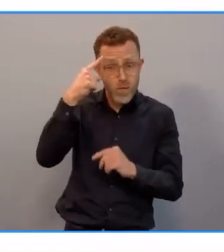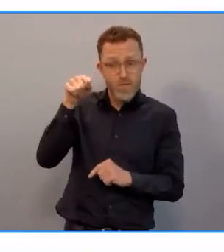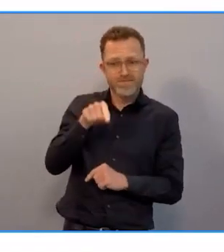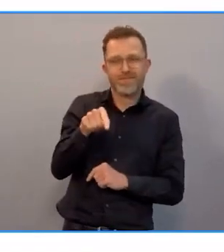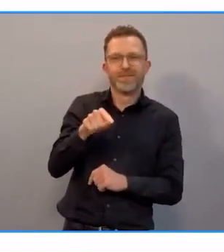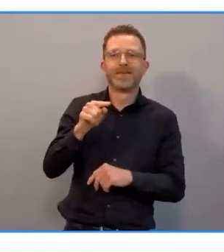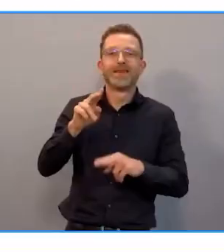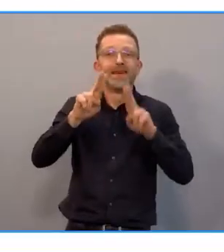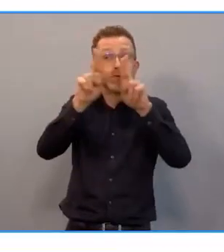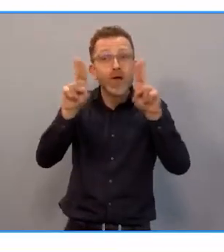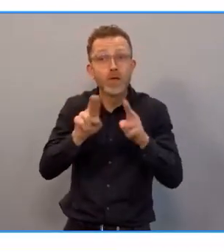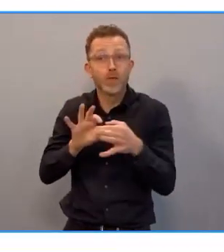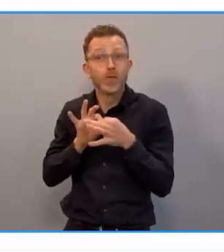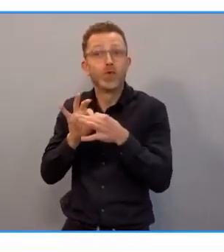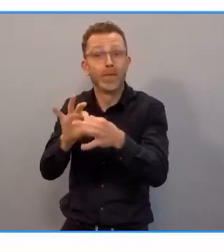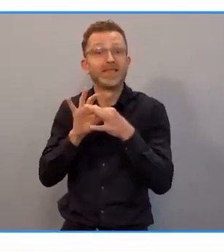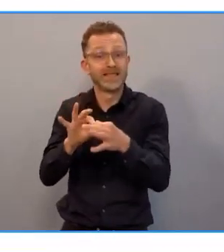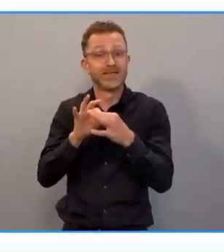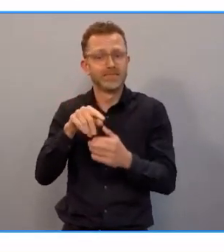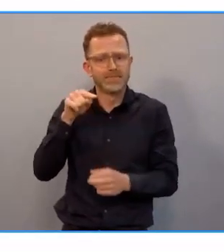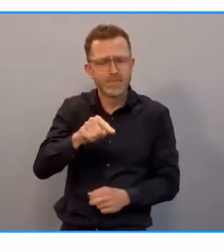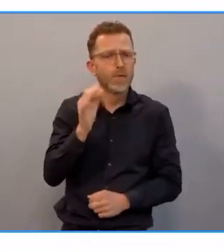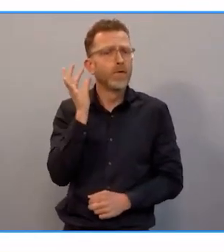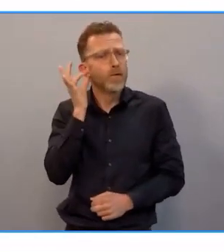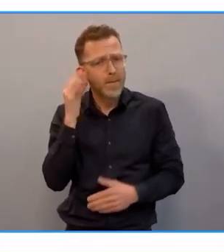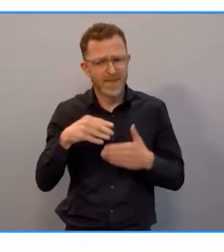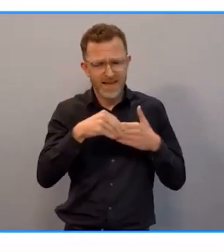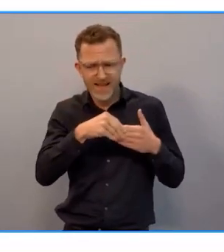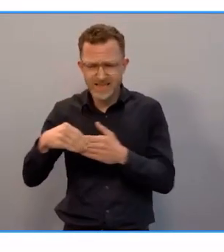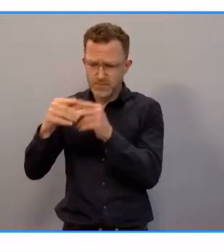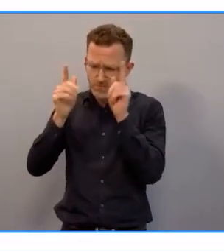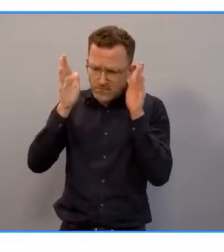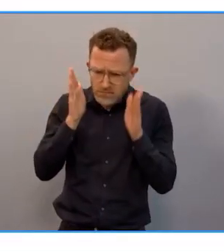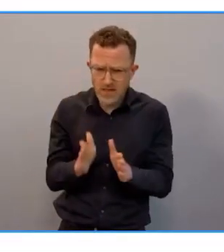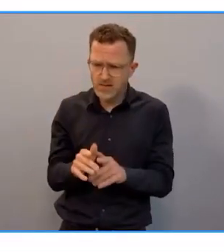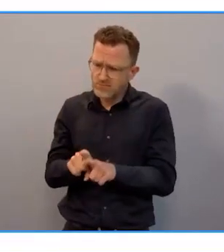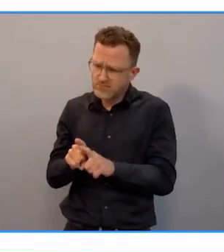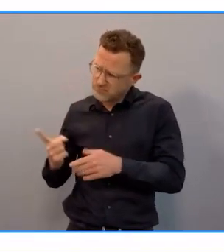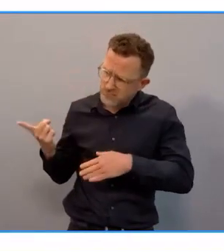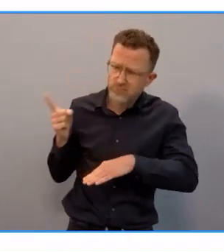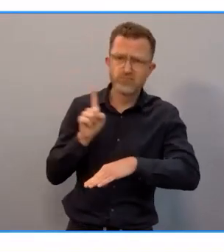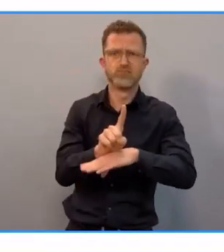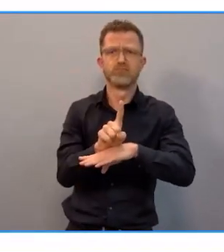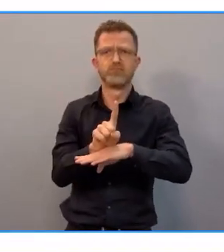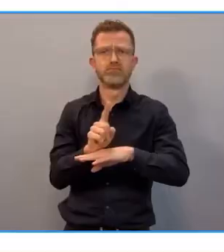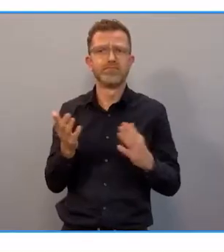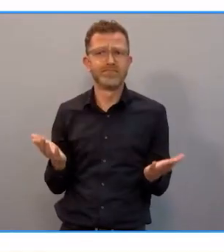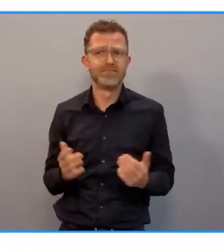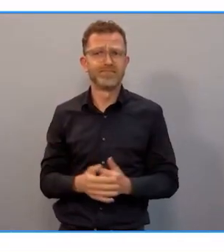Too many commitments have been made and too few have been realized.